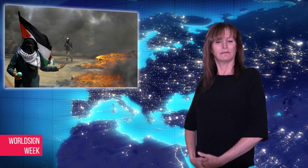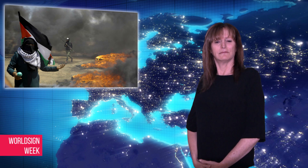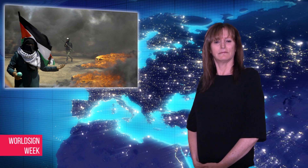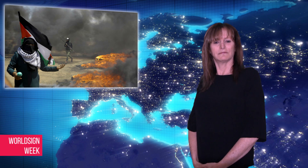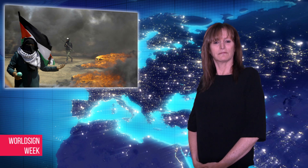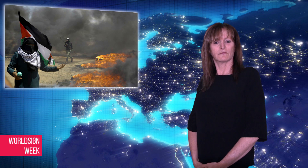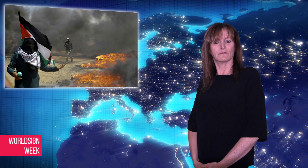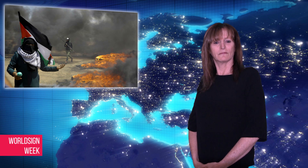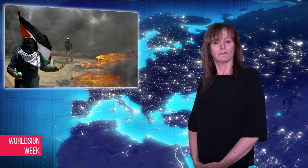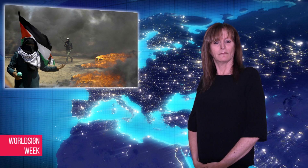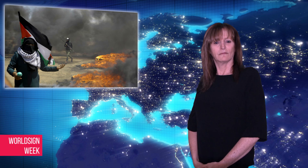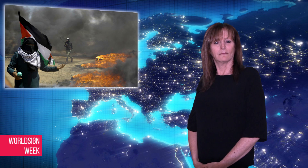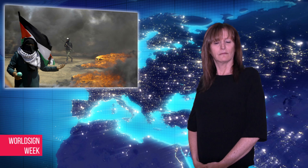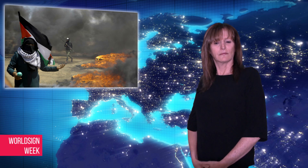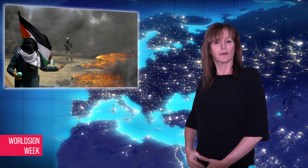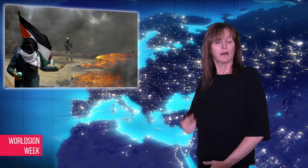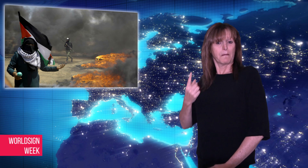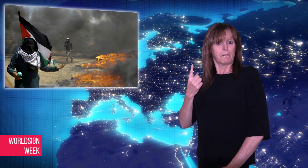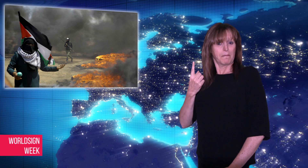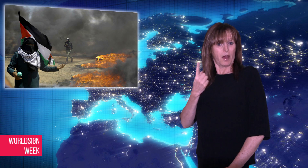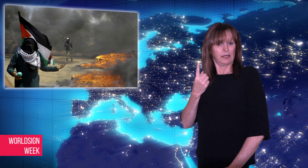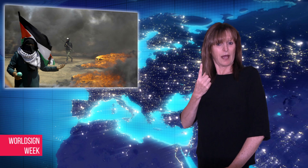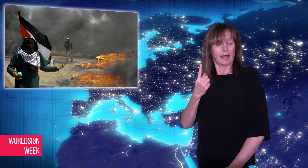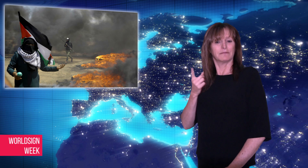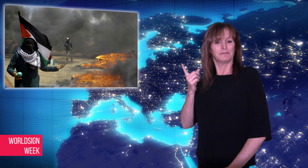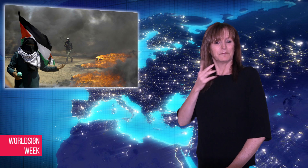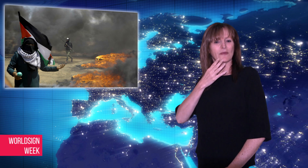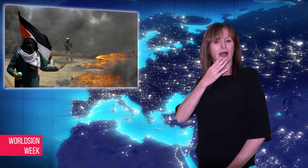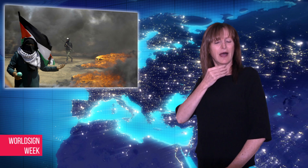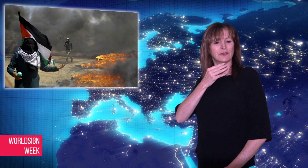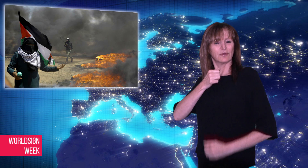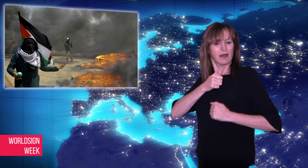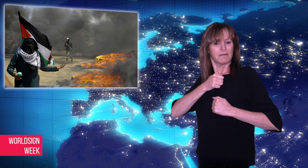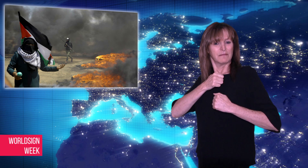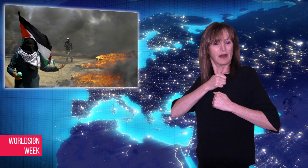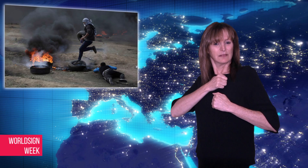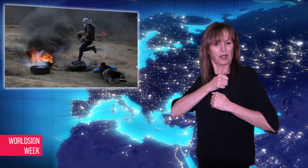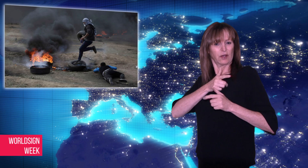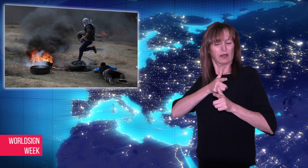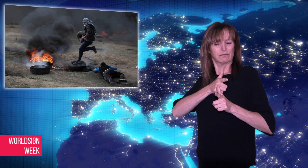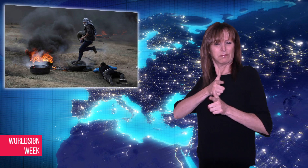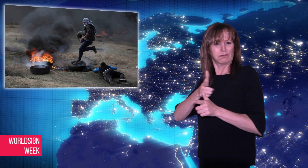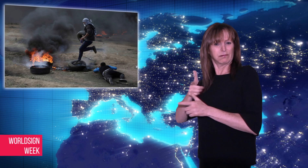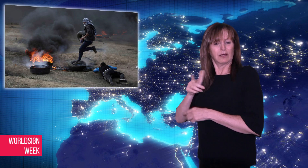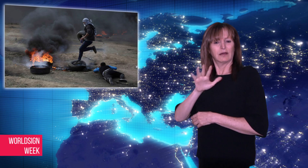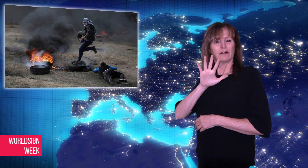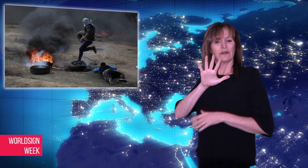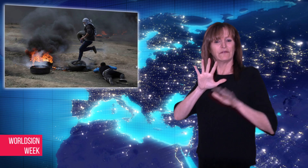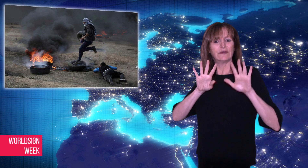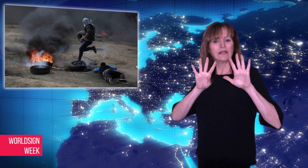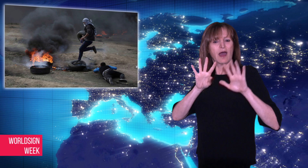On Monday, the Israeli military killed 59 Palestinians and wounded